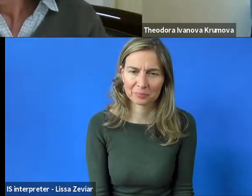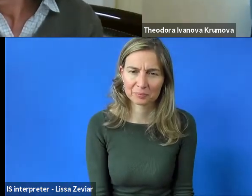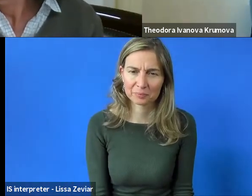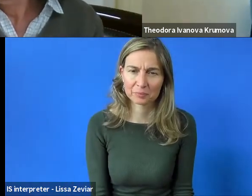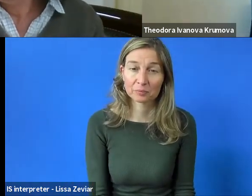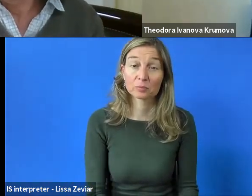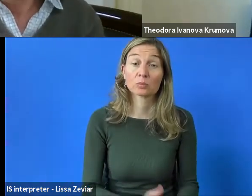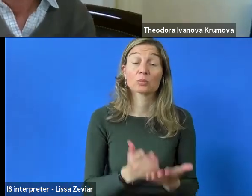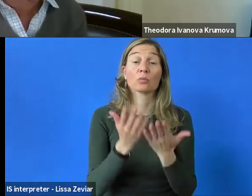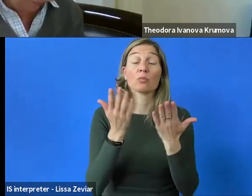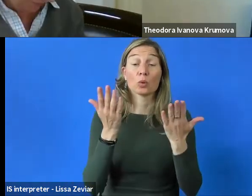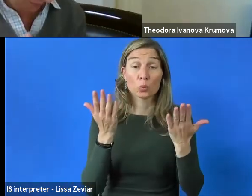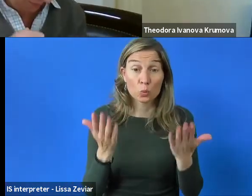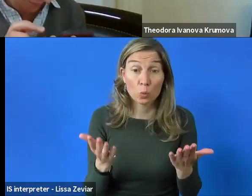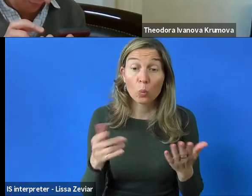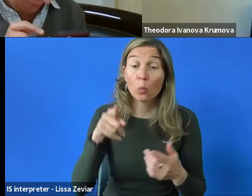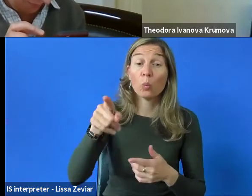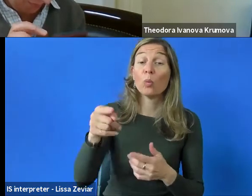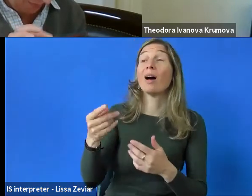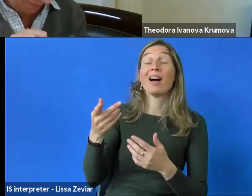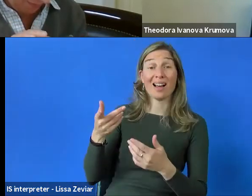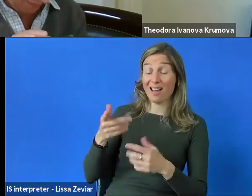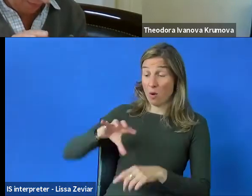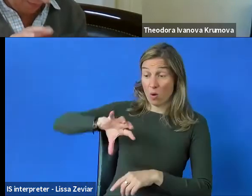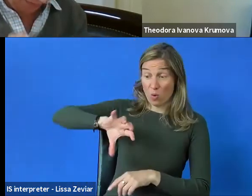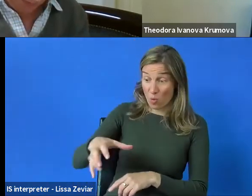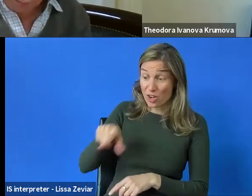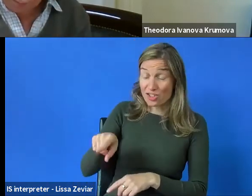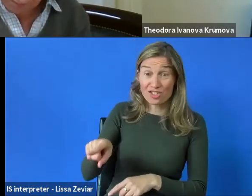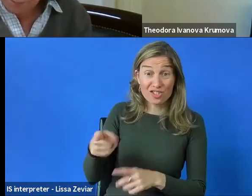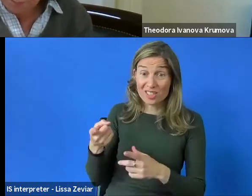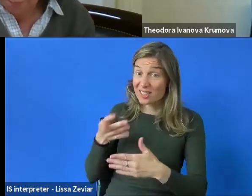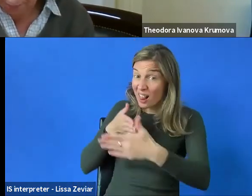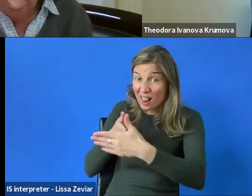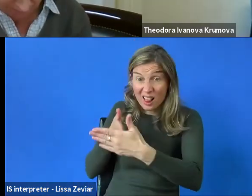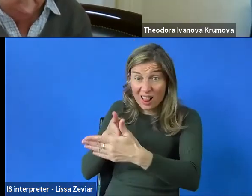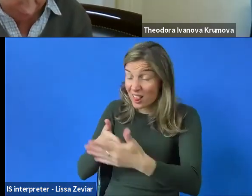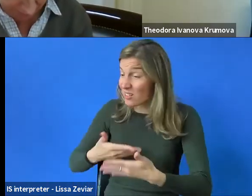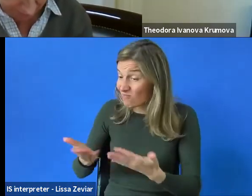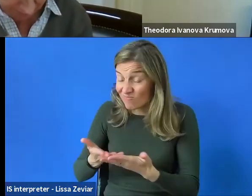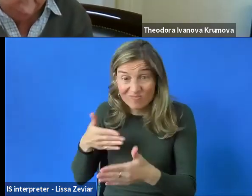and whether for instance domestically the case could be brought against a hospital, right?